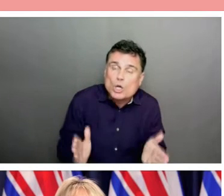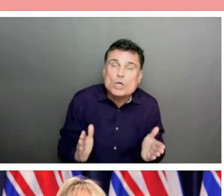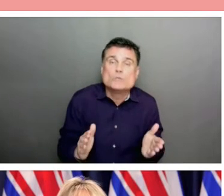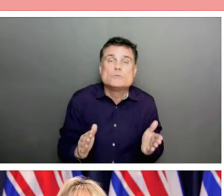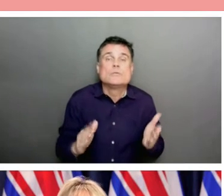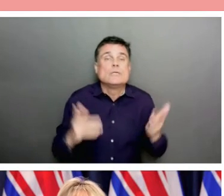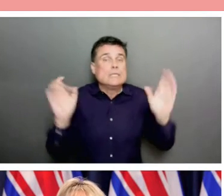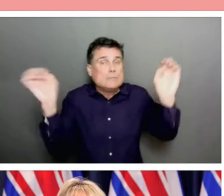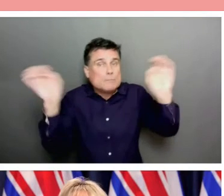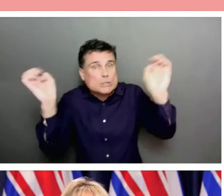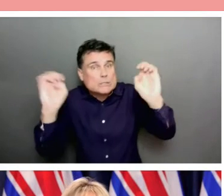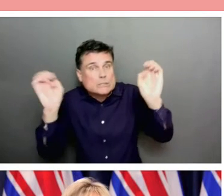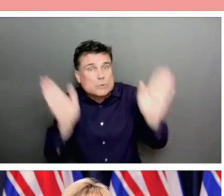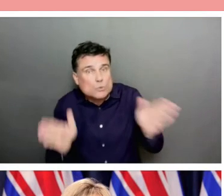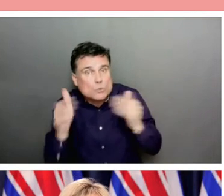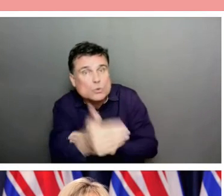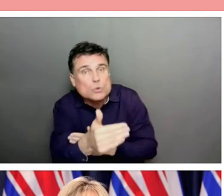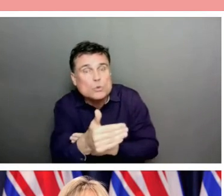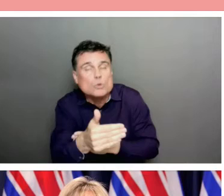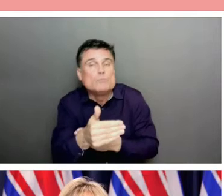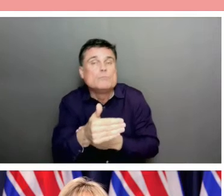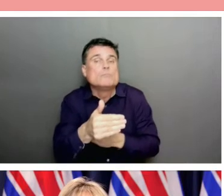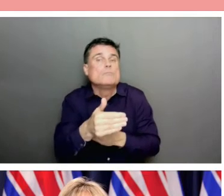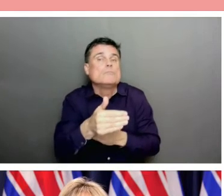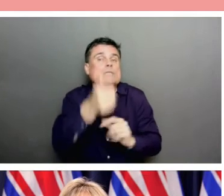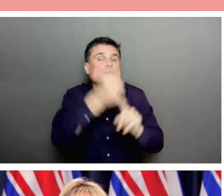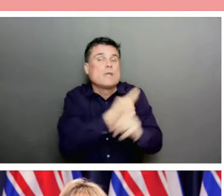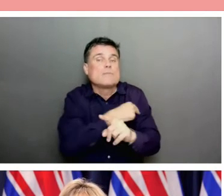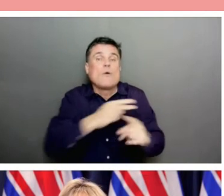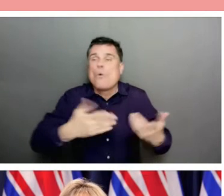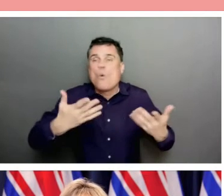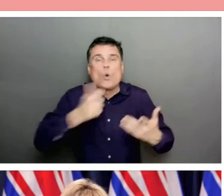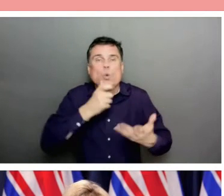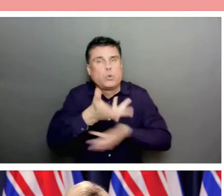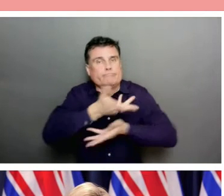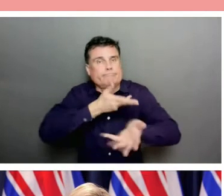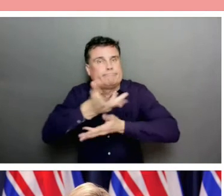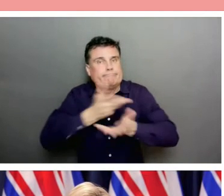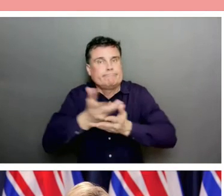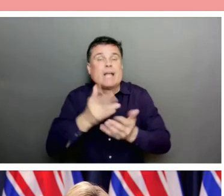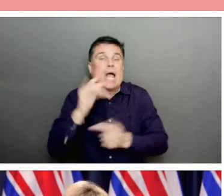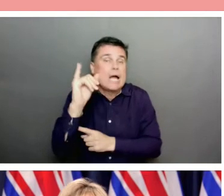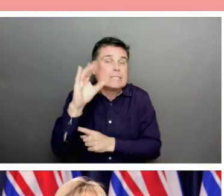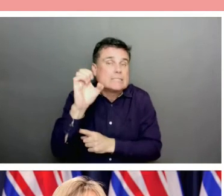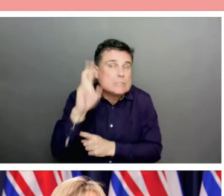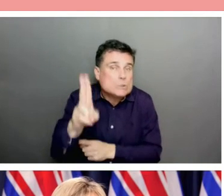off, 10 remote and isolated First Nations communities where vaccine will be sent to as